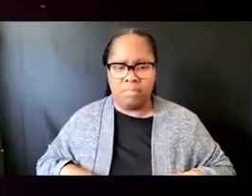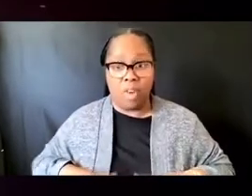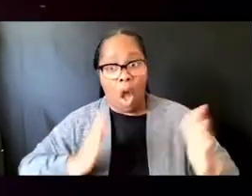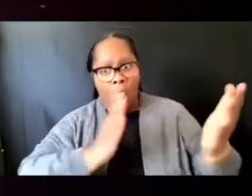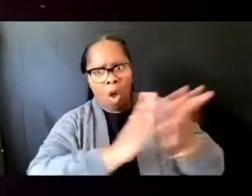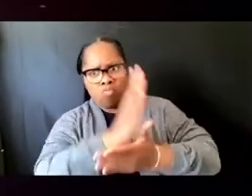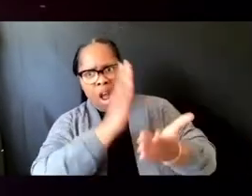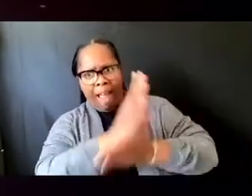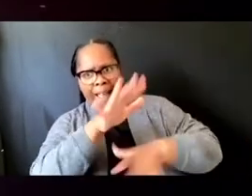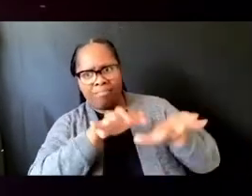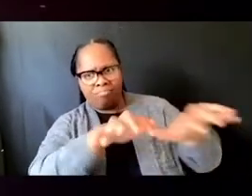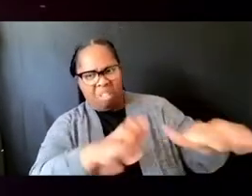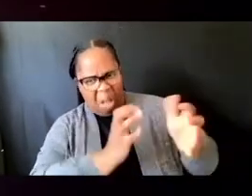All right.